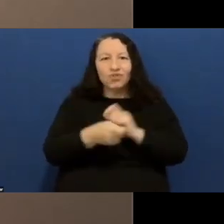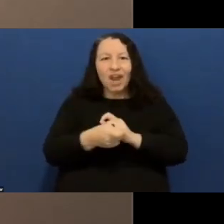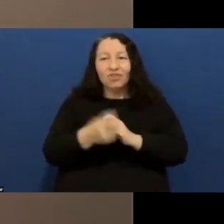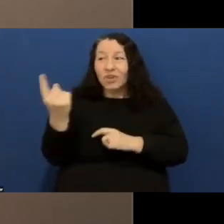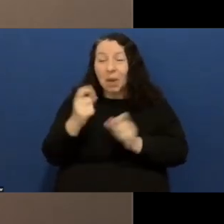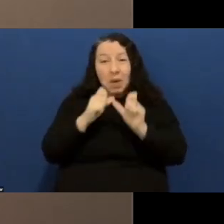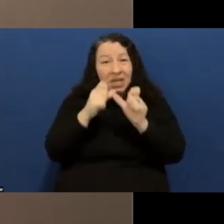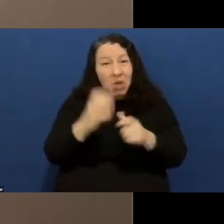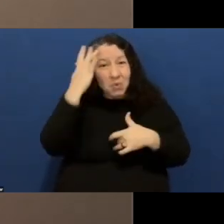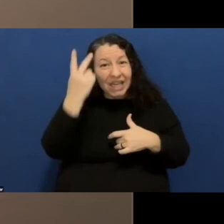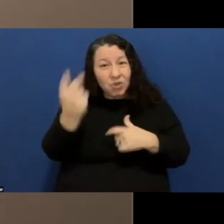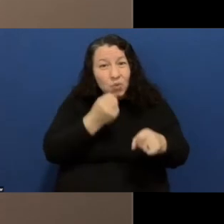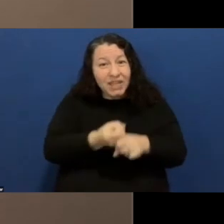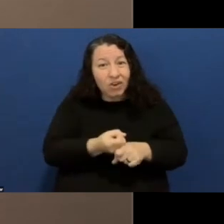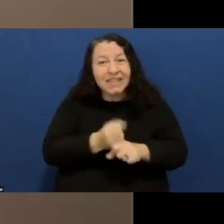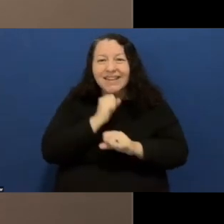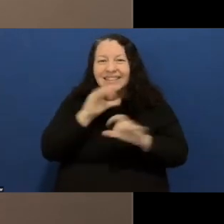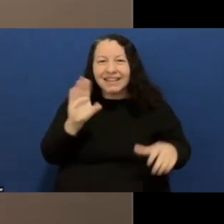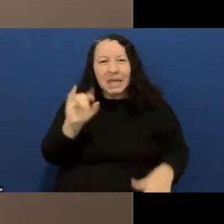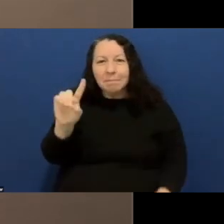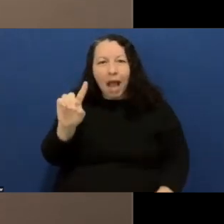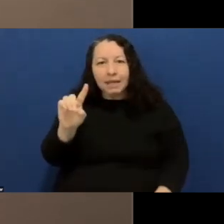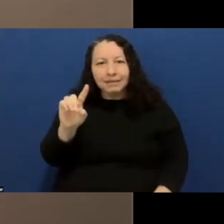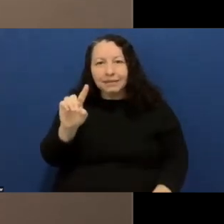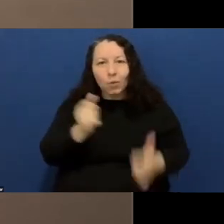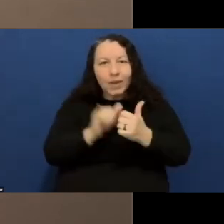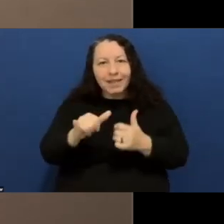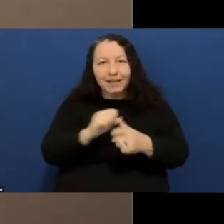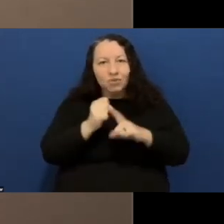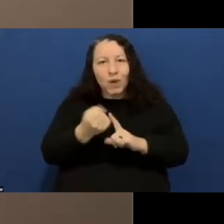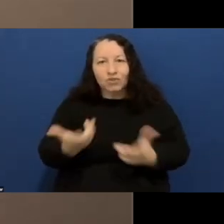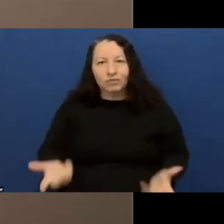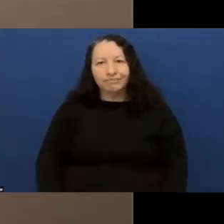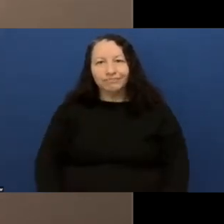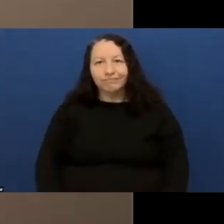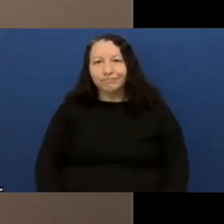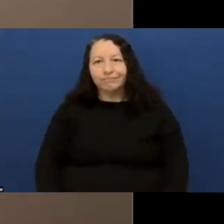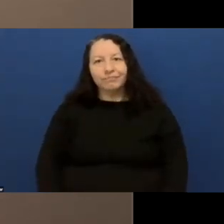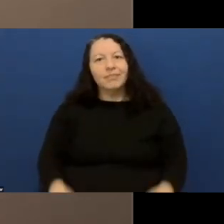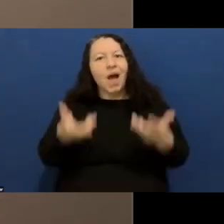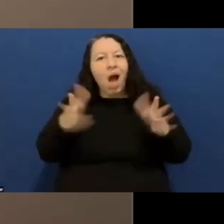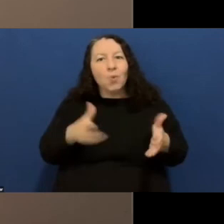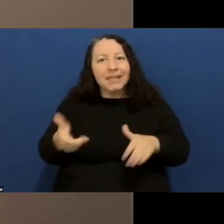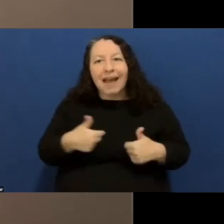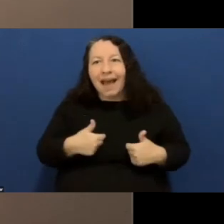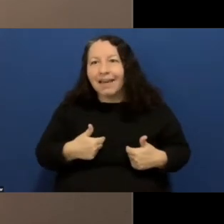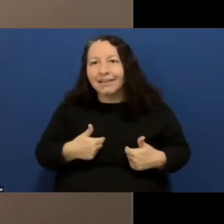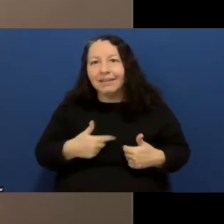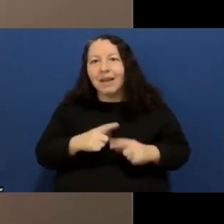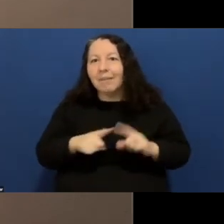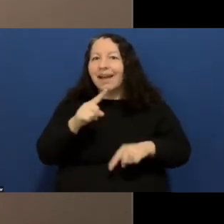change. When someone is sick for two years, there is nothing “MILD” about the condition.